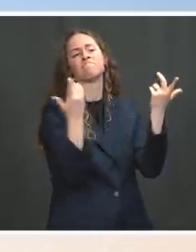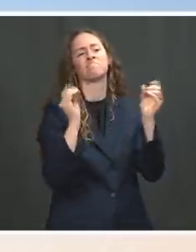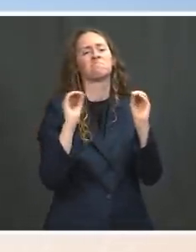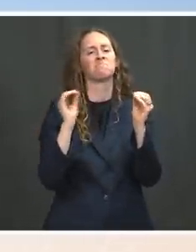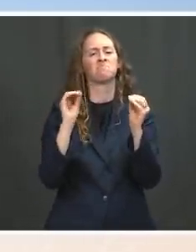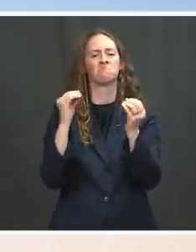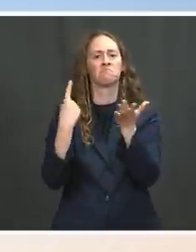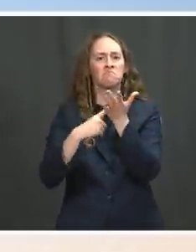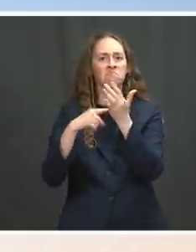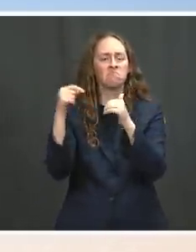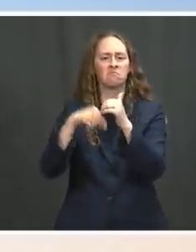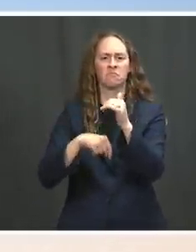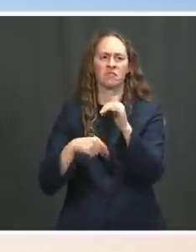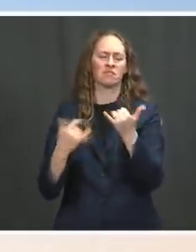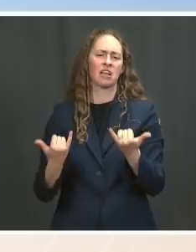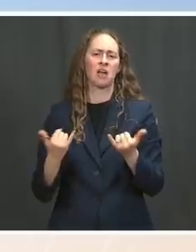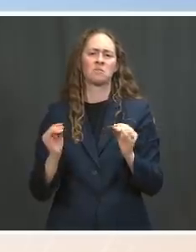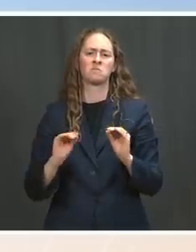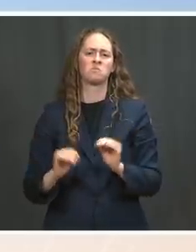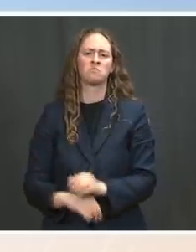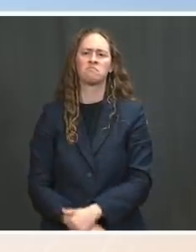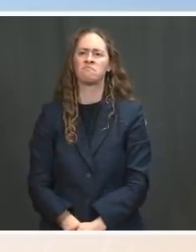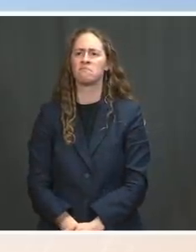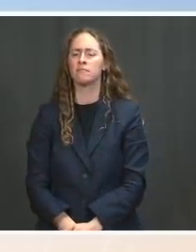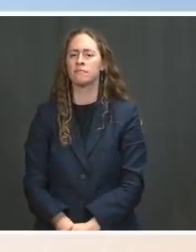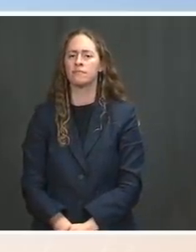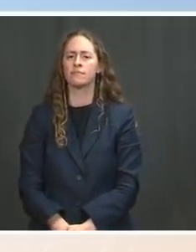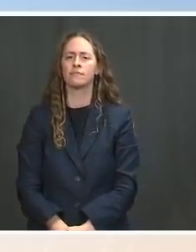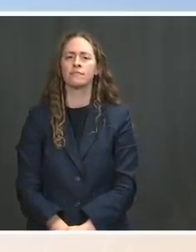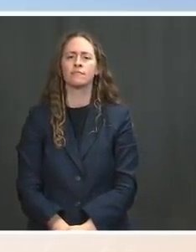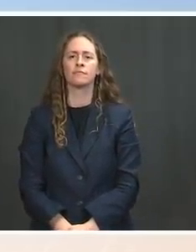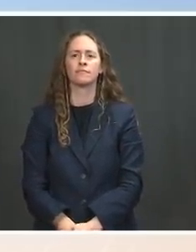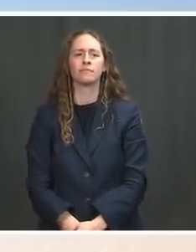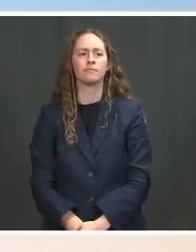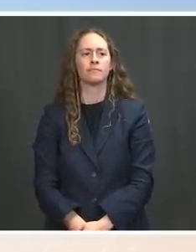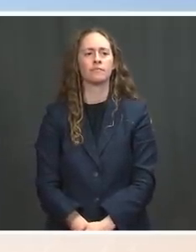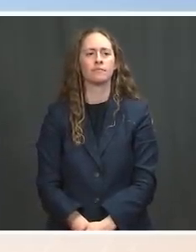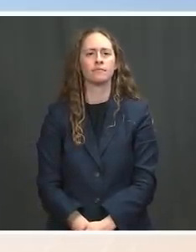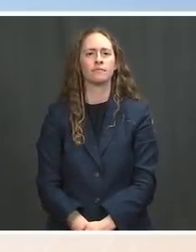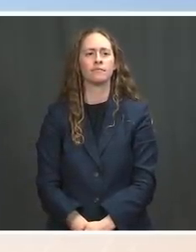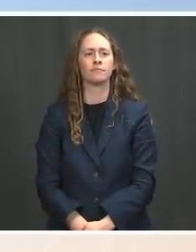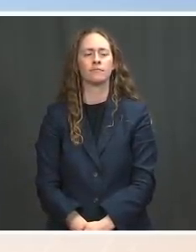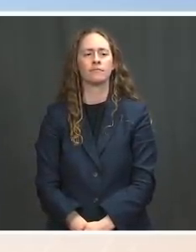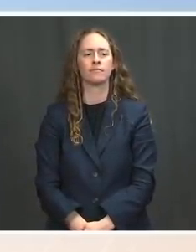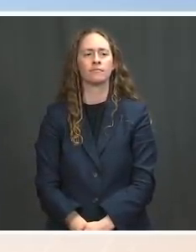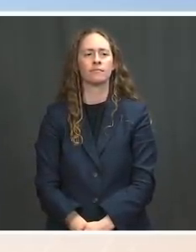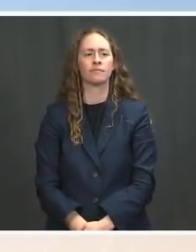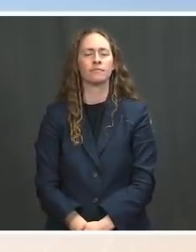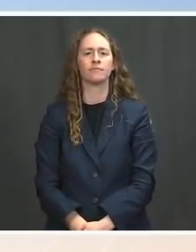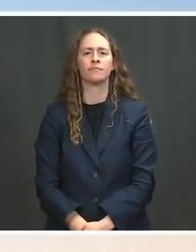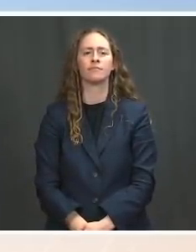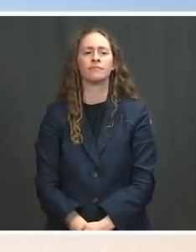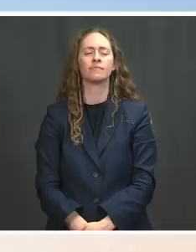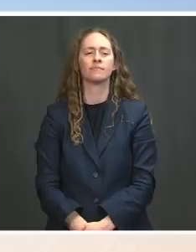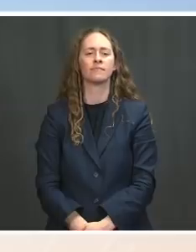Ms. Psaki: I -- I know, but it's okay. I know people wanted to go out there, but yeah. The Press: So, I've got two questions in two areas. I'd like to ask quickly about jobs